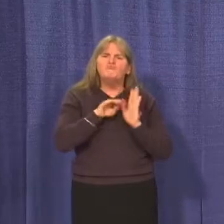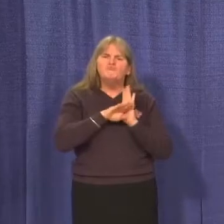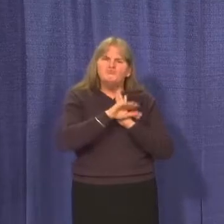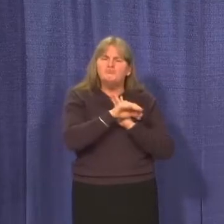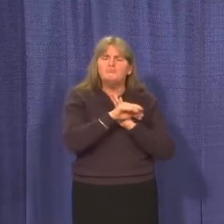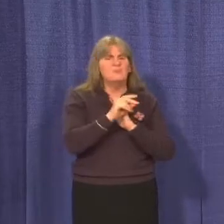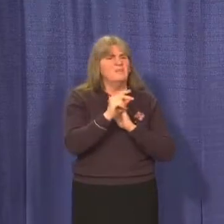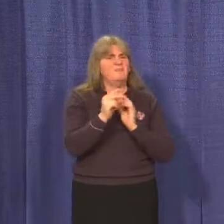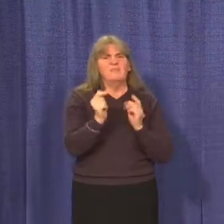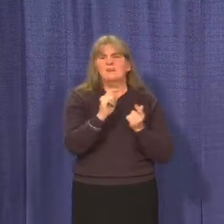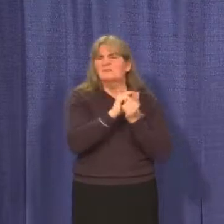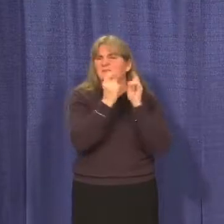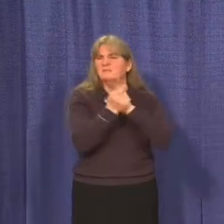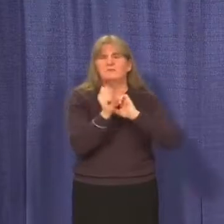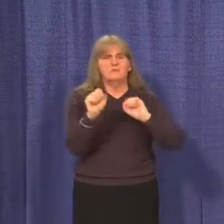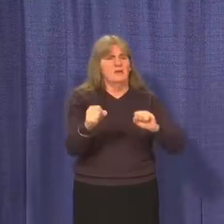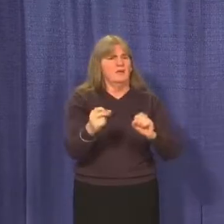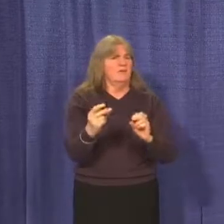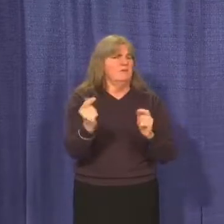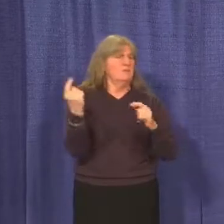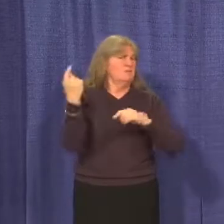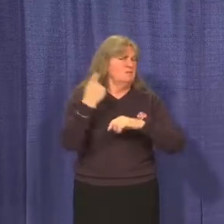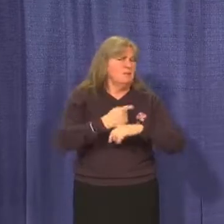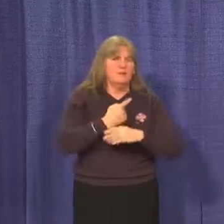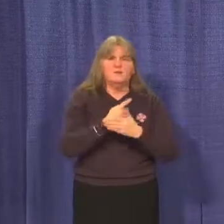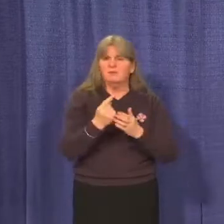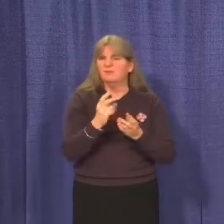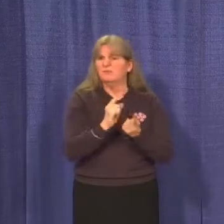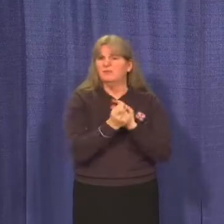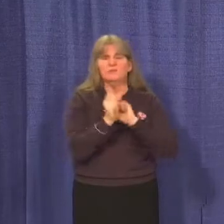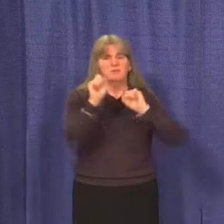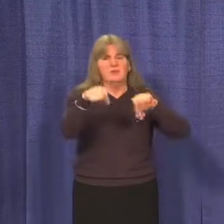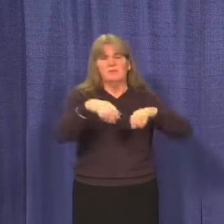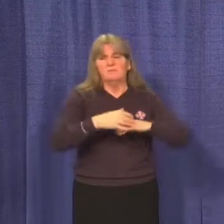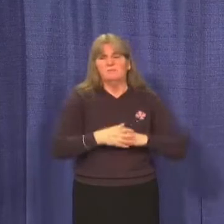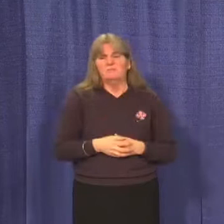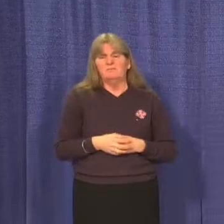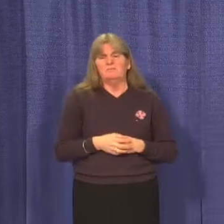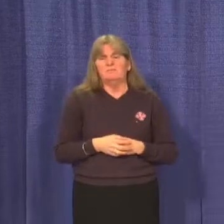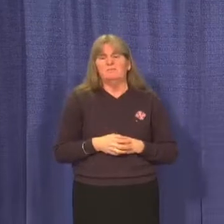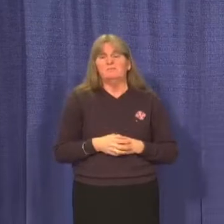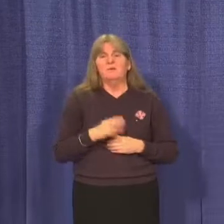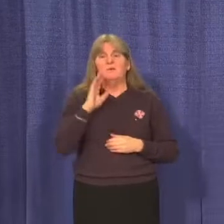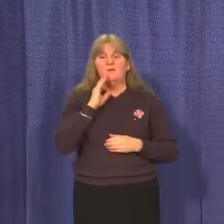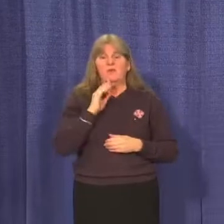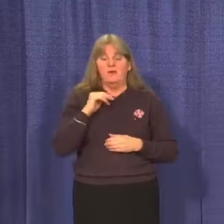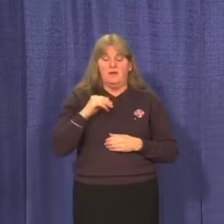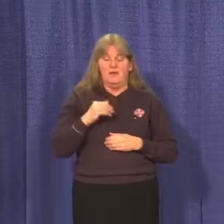change in a matter of days to weeks. On the other hand, within just three months from now, we can